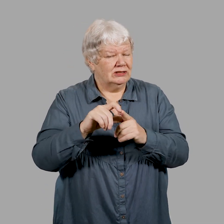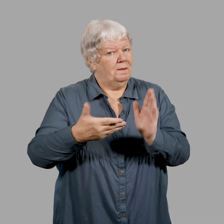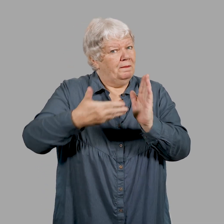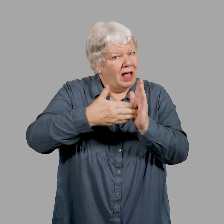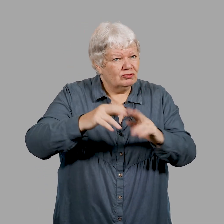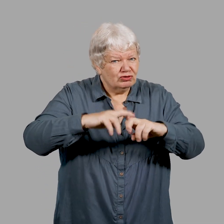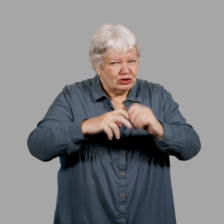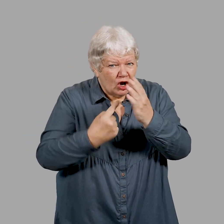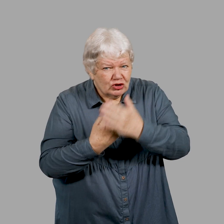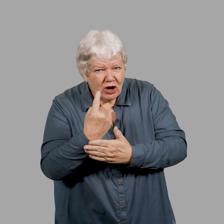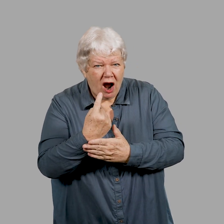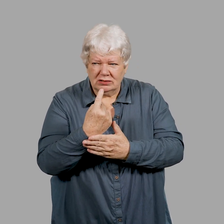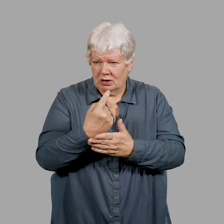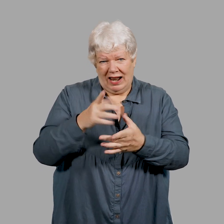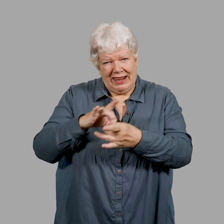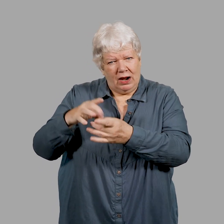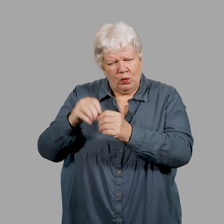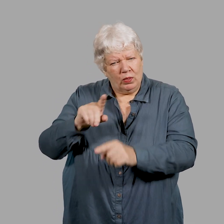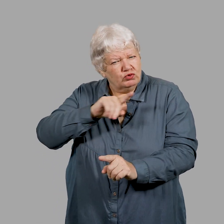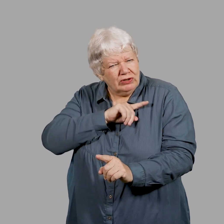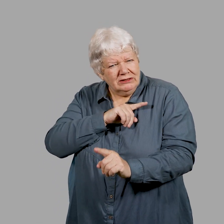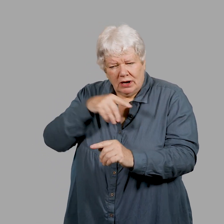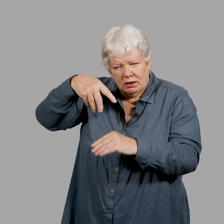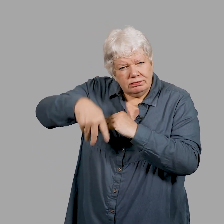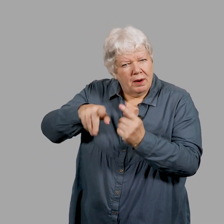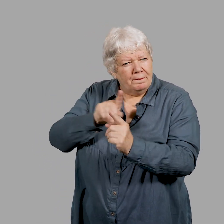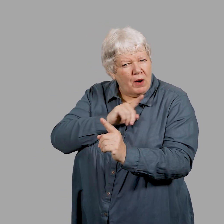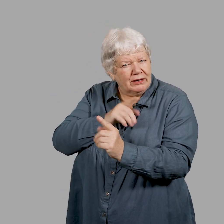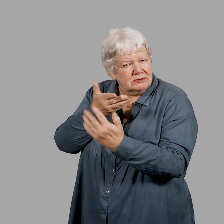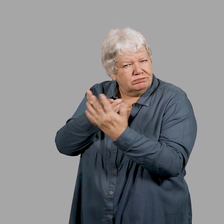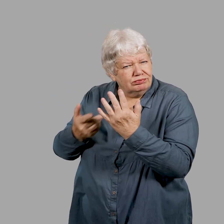as well as research opportunities rooted in place and purpose.